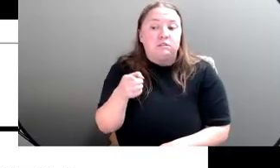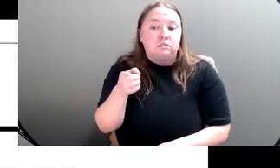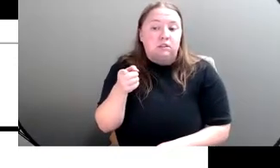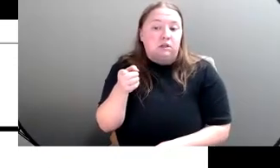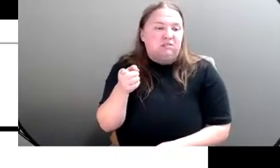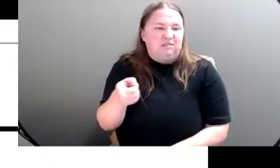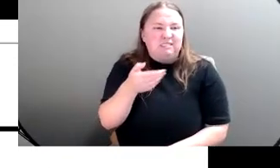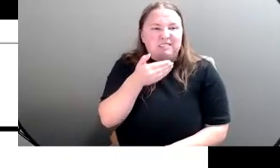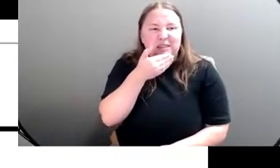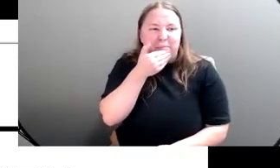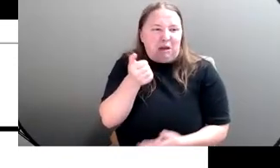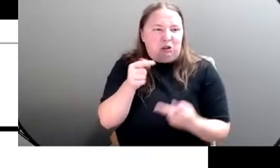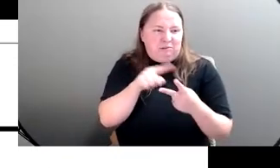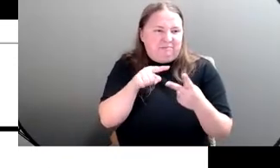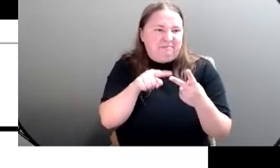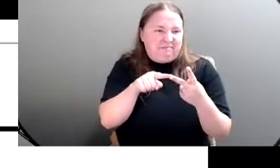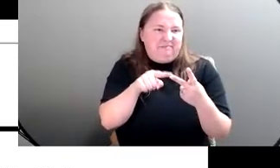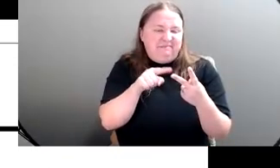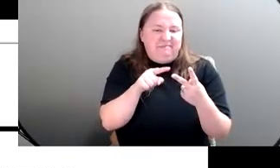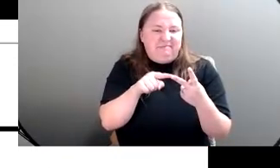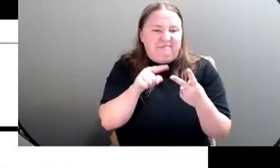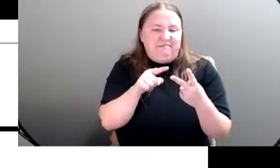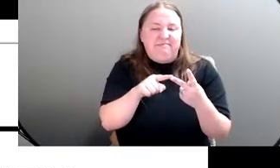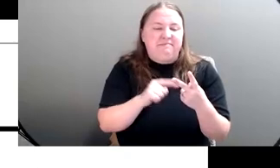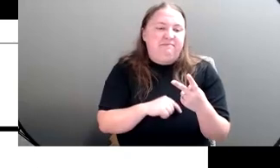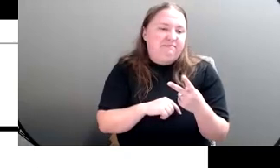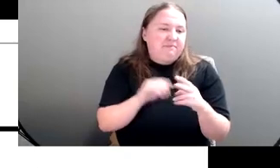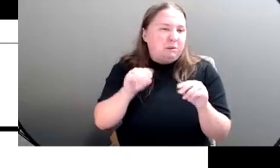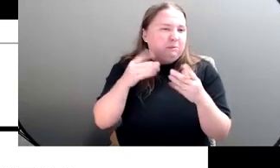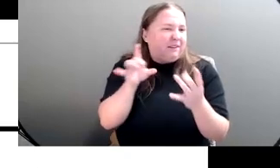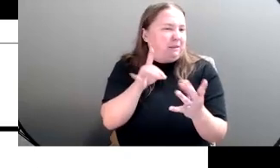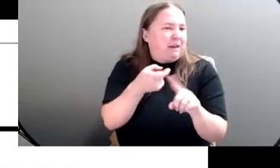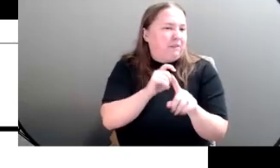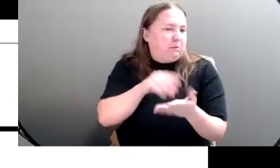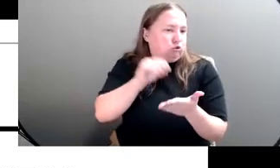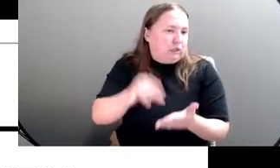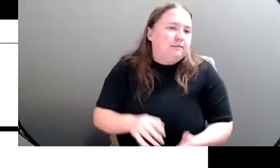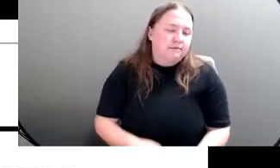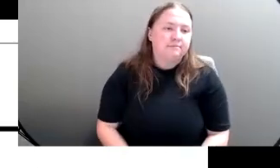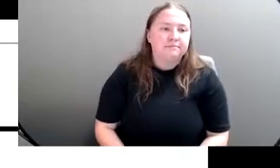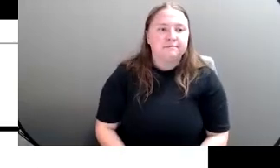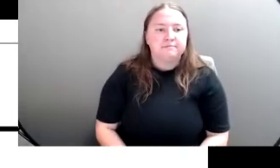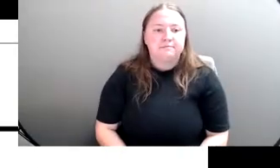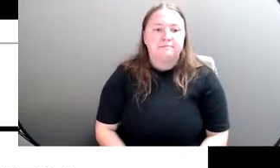better feature to use then, to give you that feedback from the students.